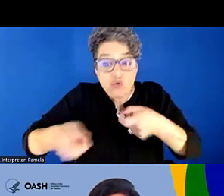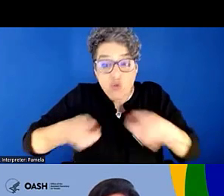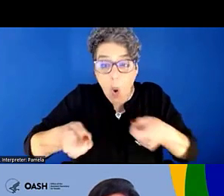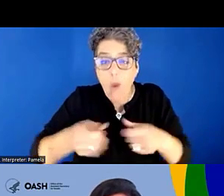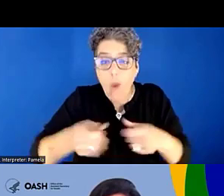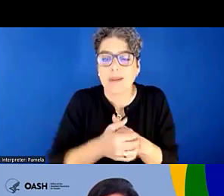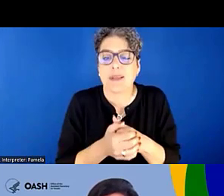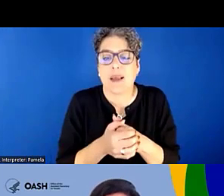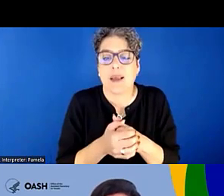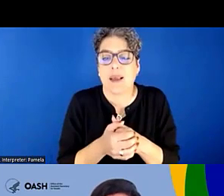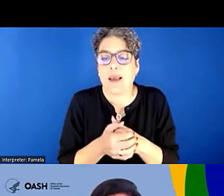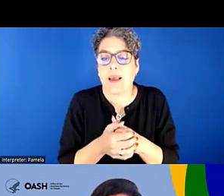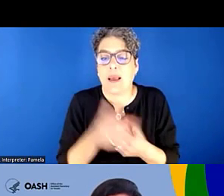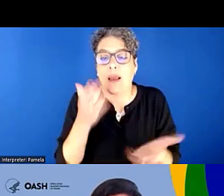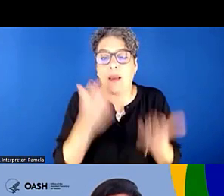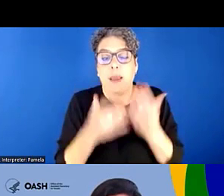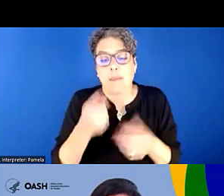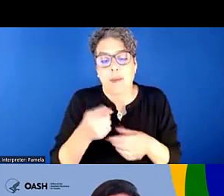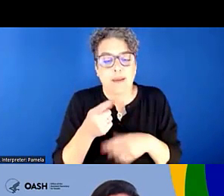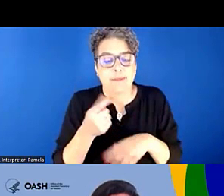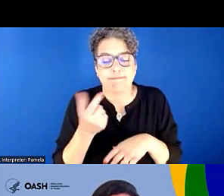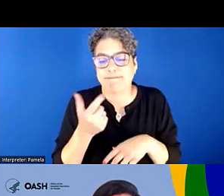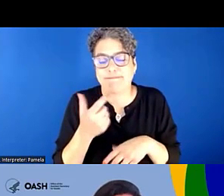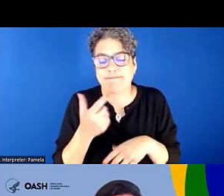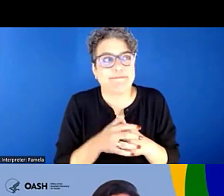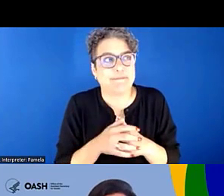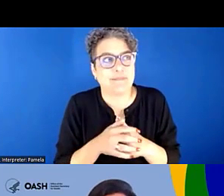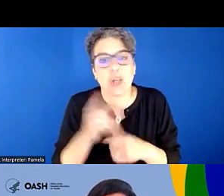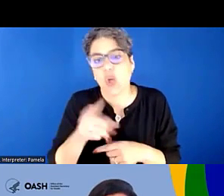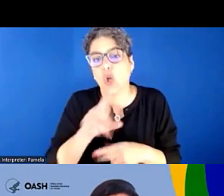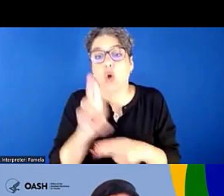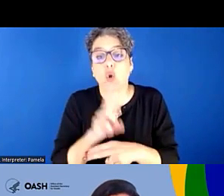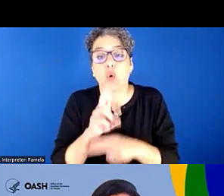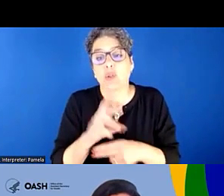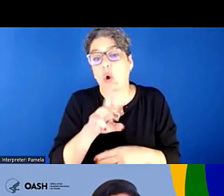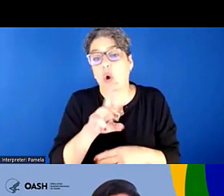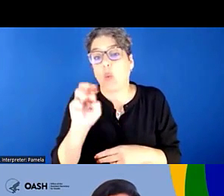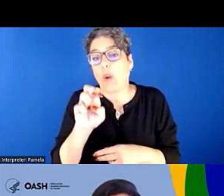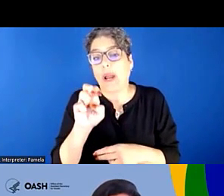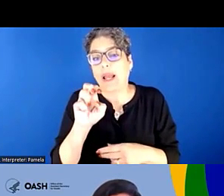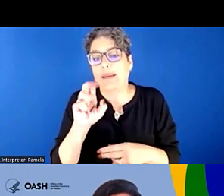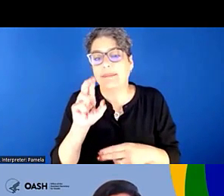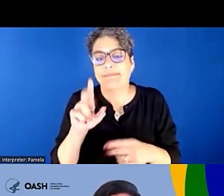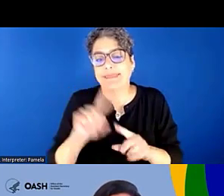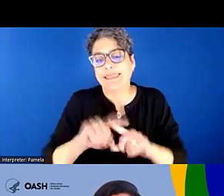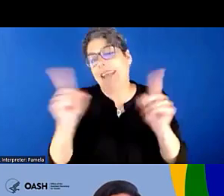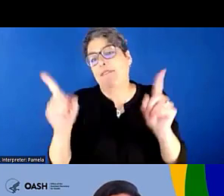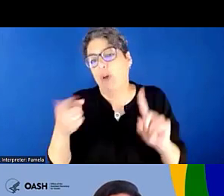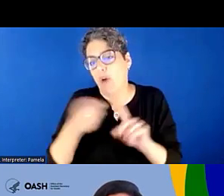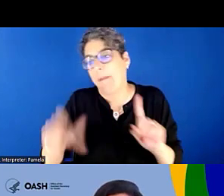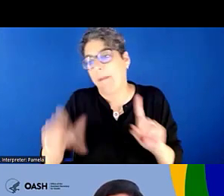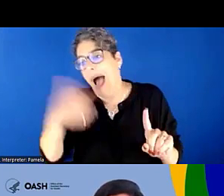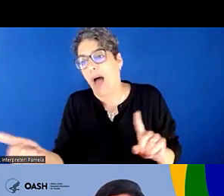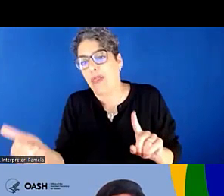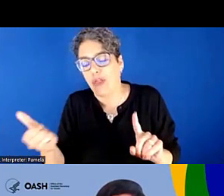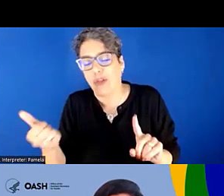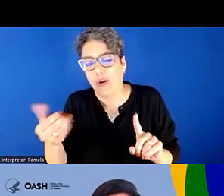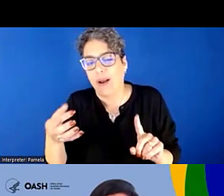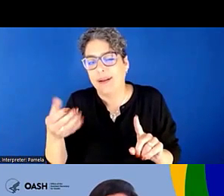with reused images from a different experiment or not paying attention to outliers,